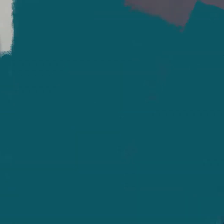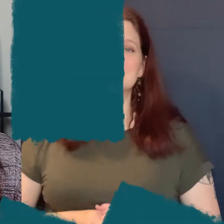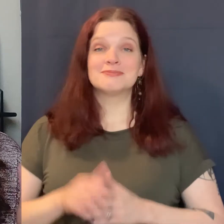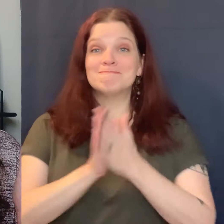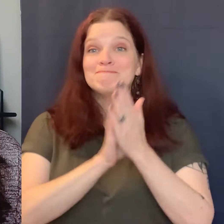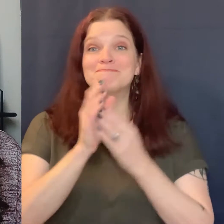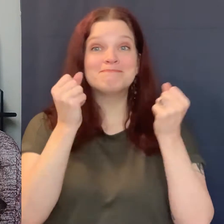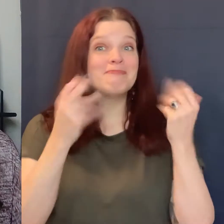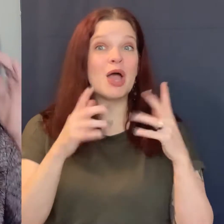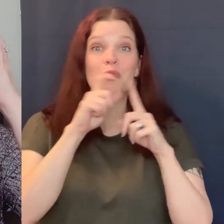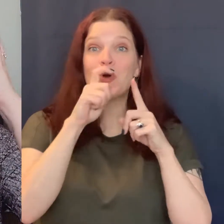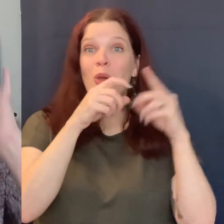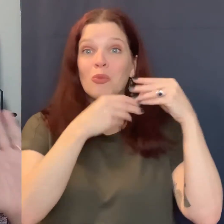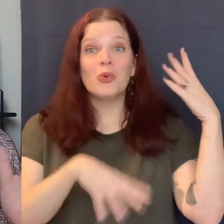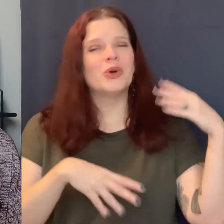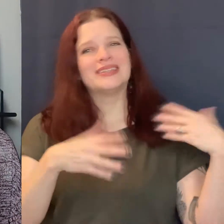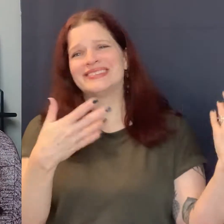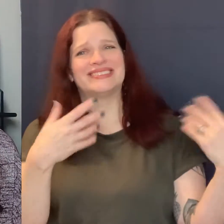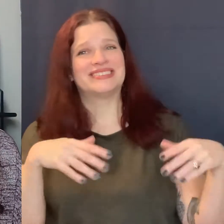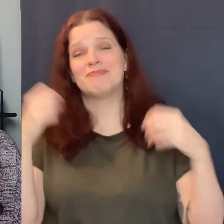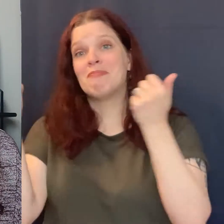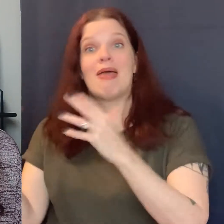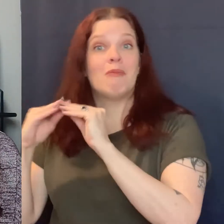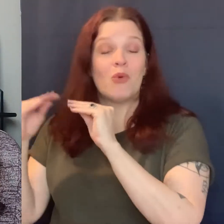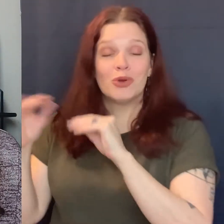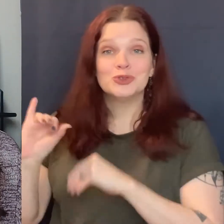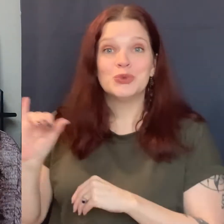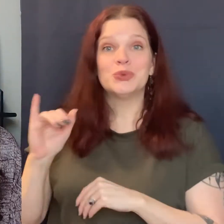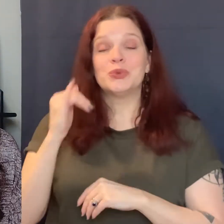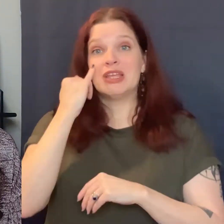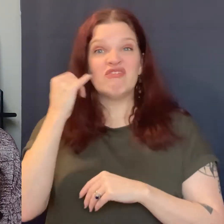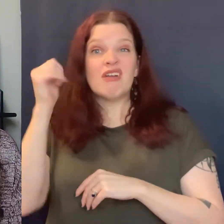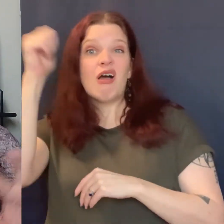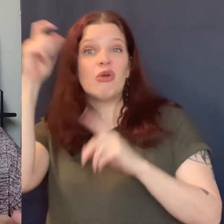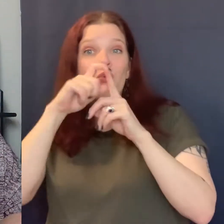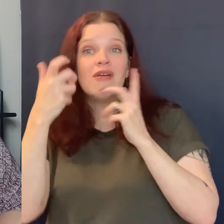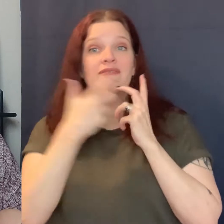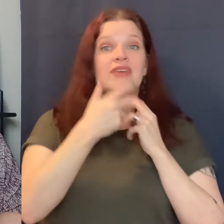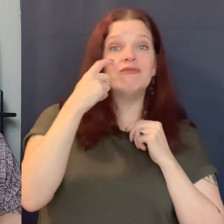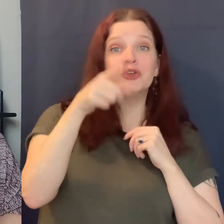Wow, those are a ton of words, and, like I said, that's not even all of them. If there's another word that feels like it fits a little bit better